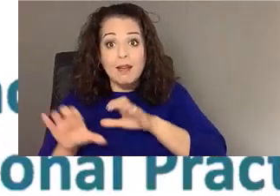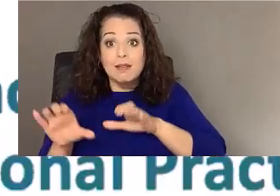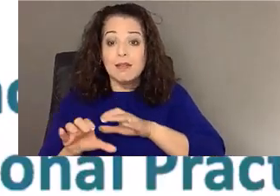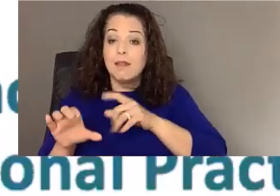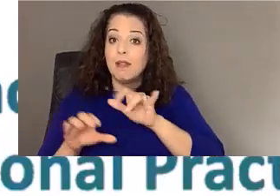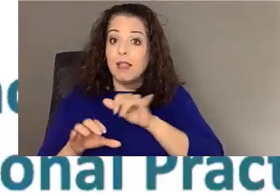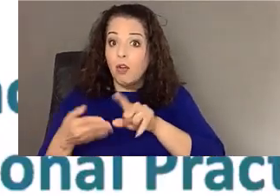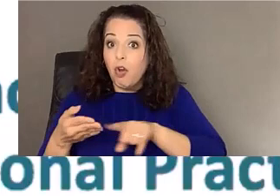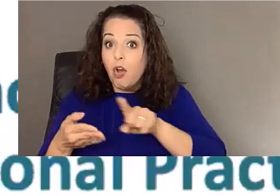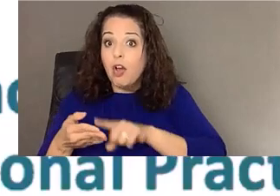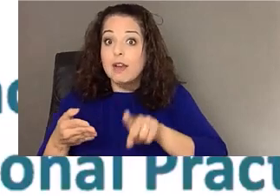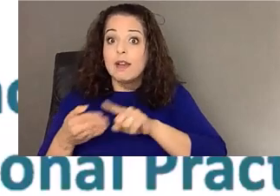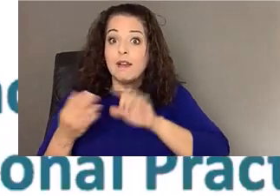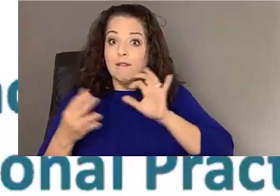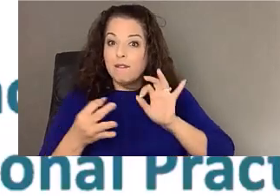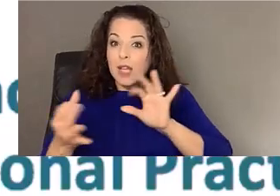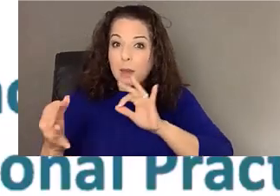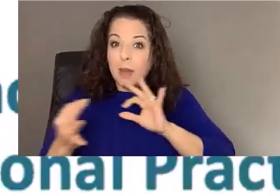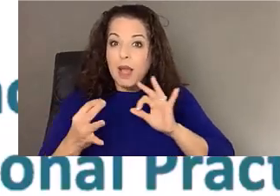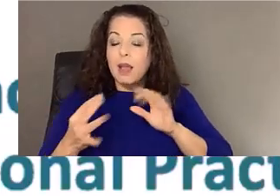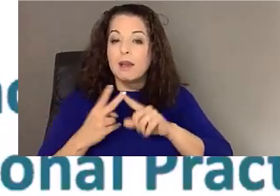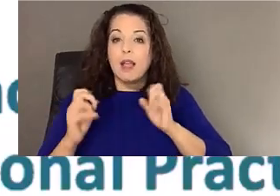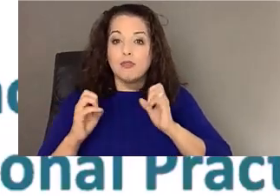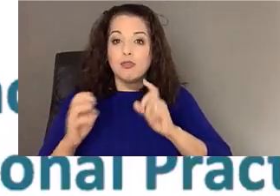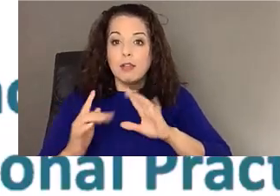as you choose, educational outreach visits,